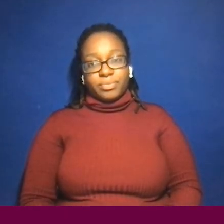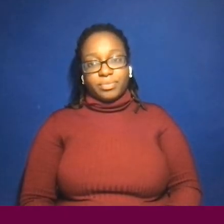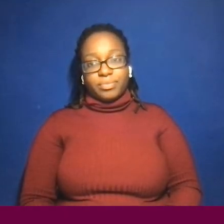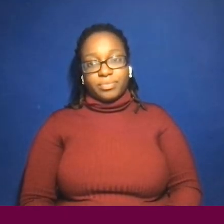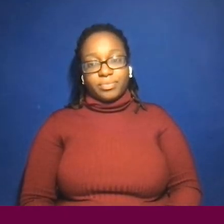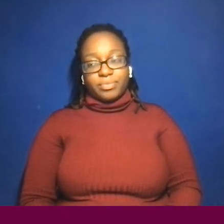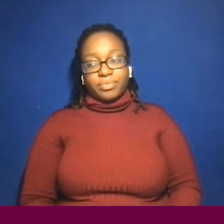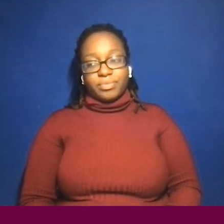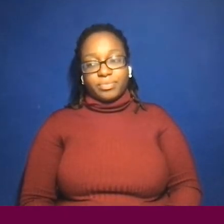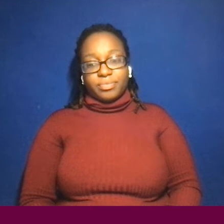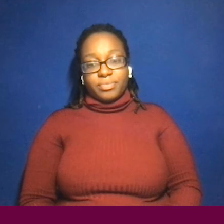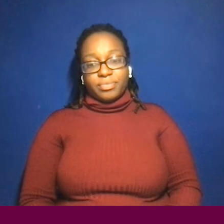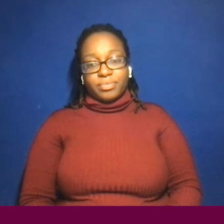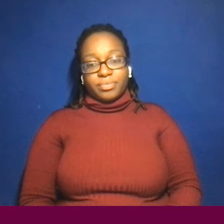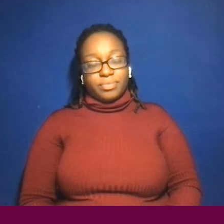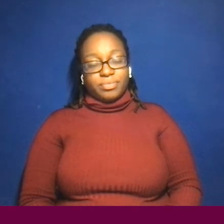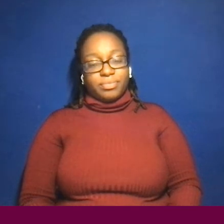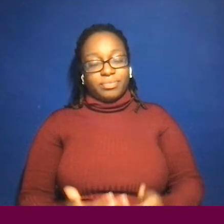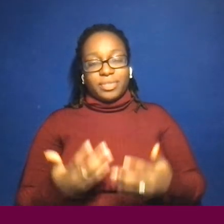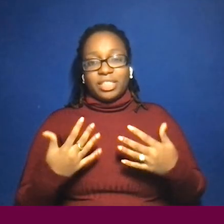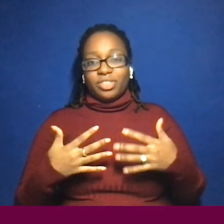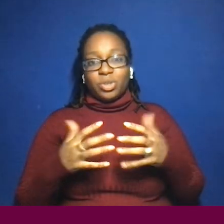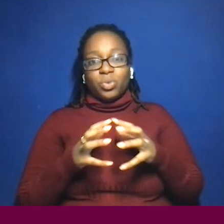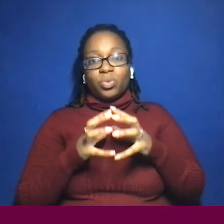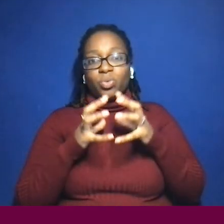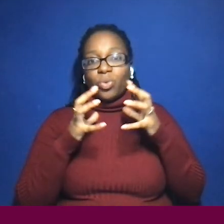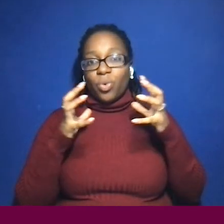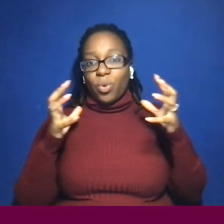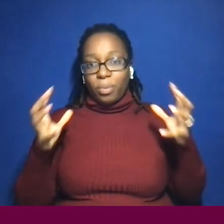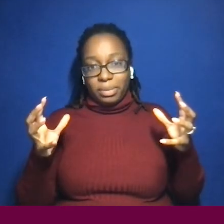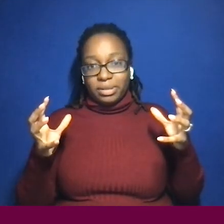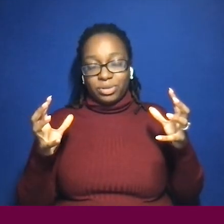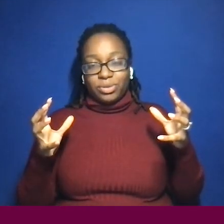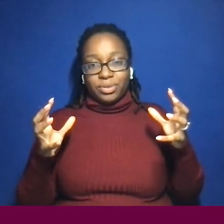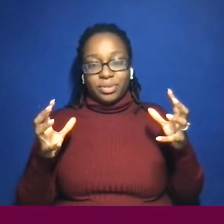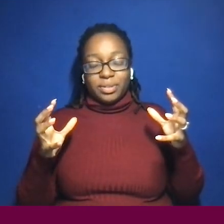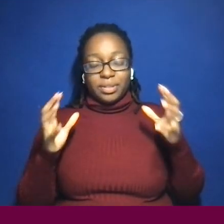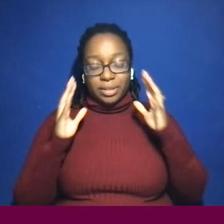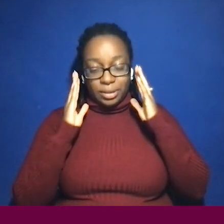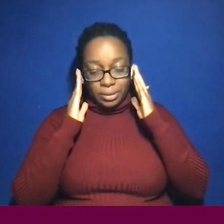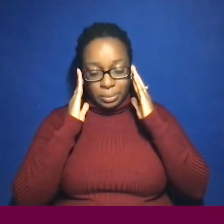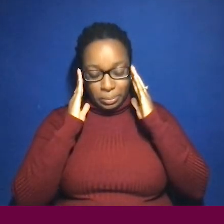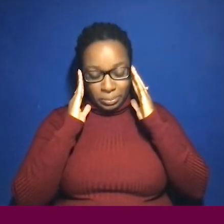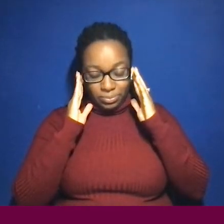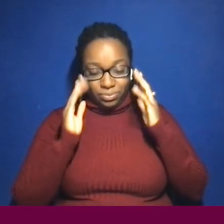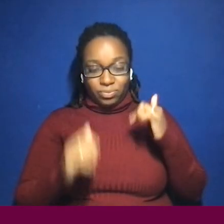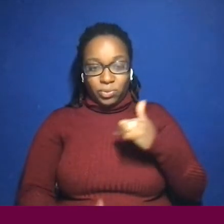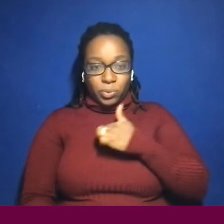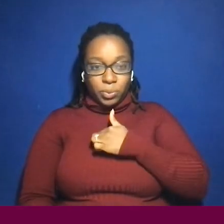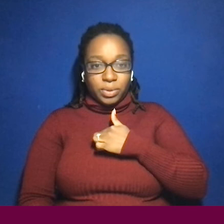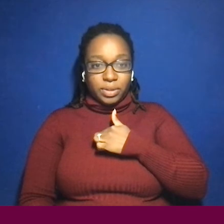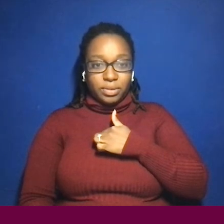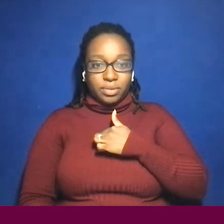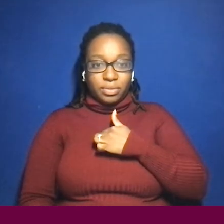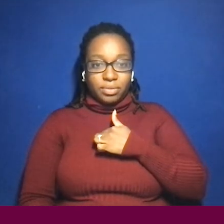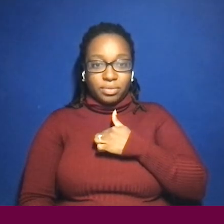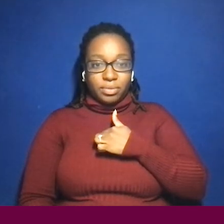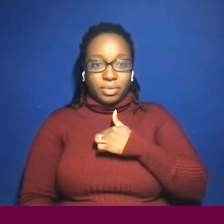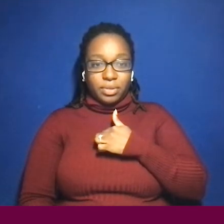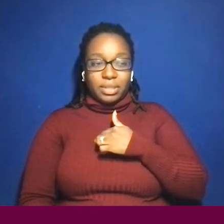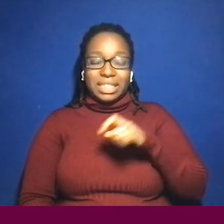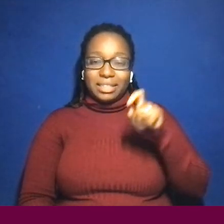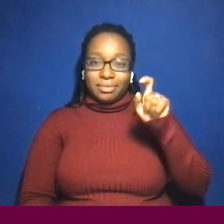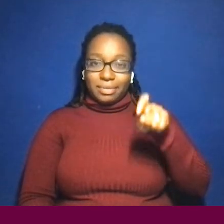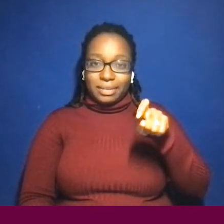There's so much that we all need to find